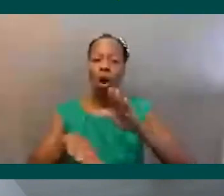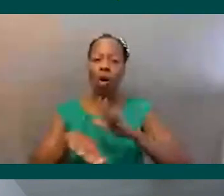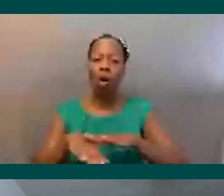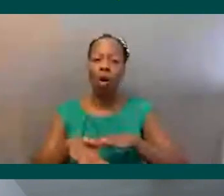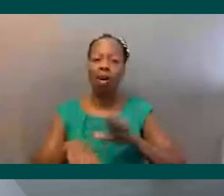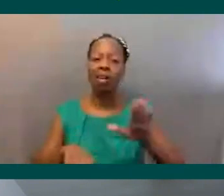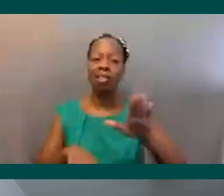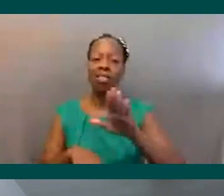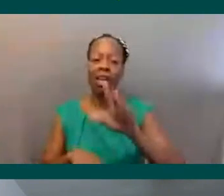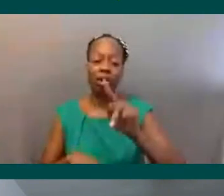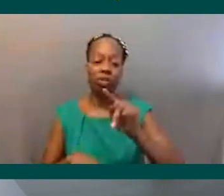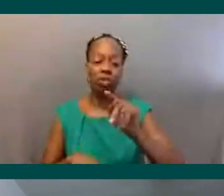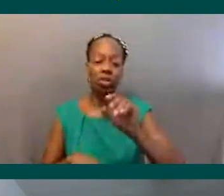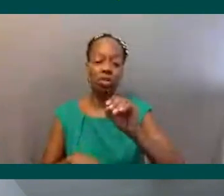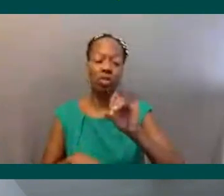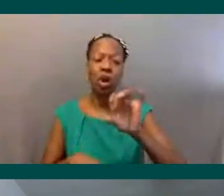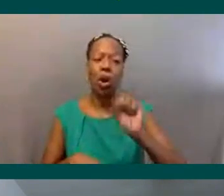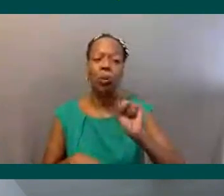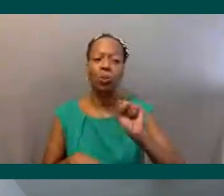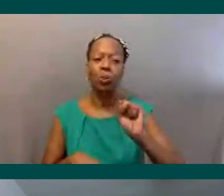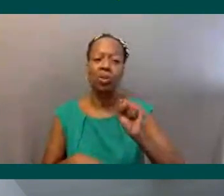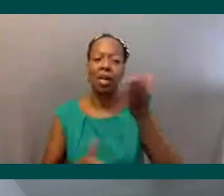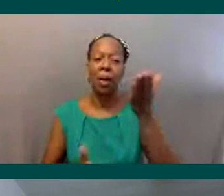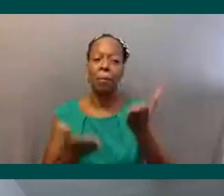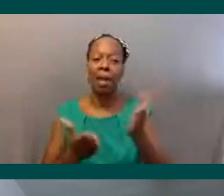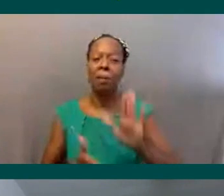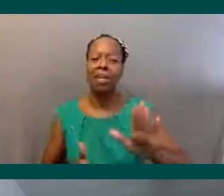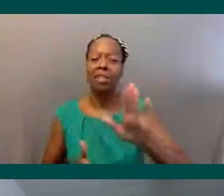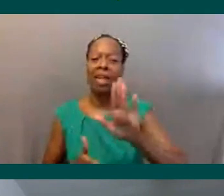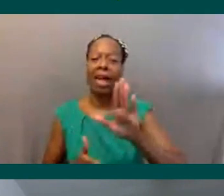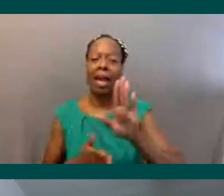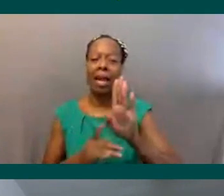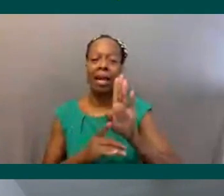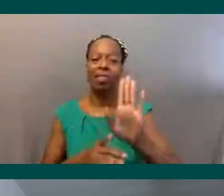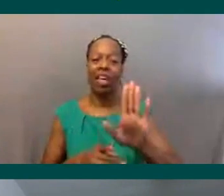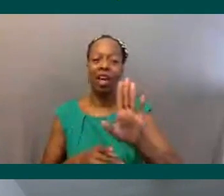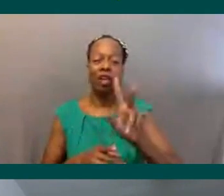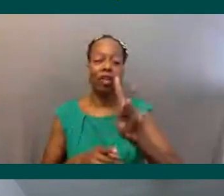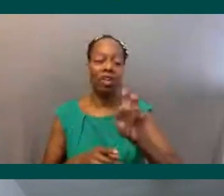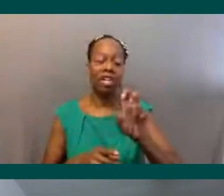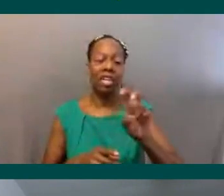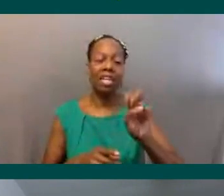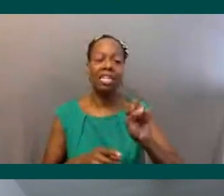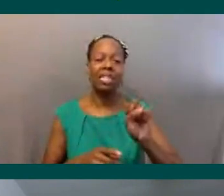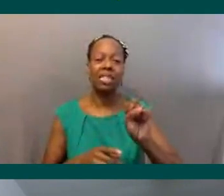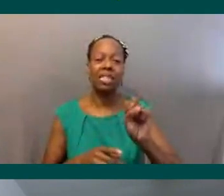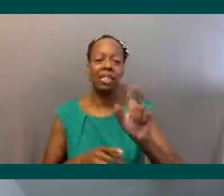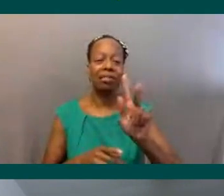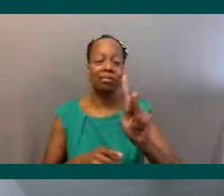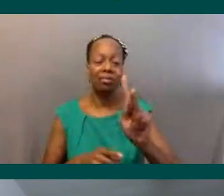might have some bending of their knees and that's impeding their ability to function.